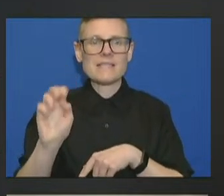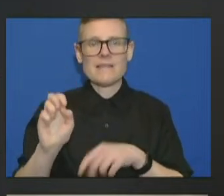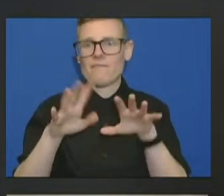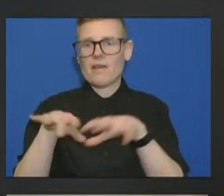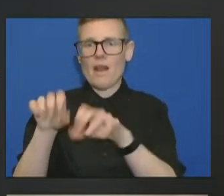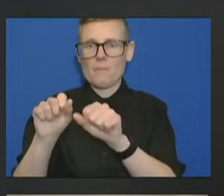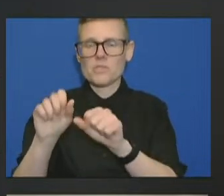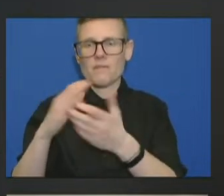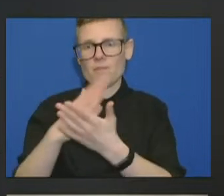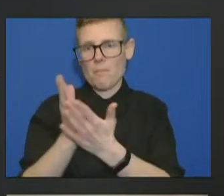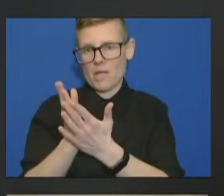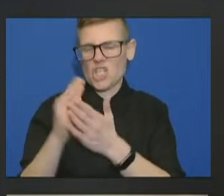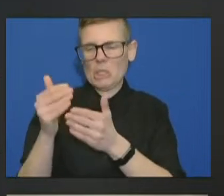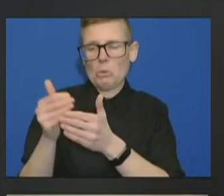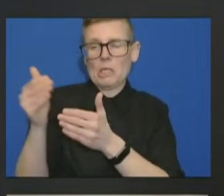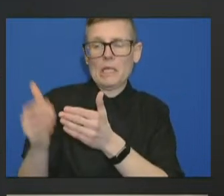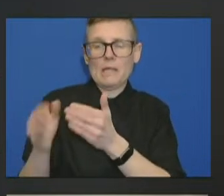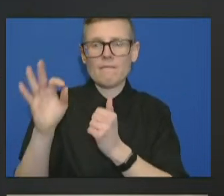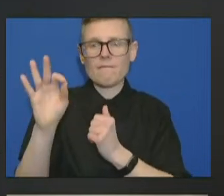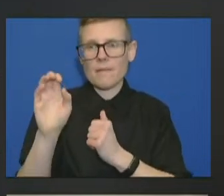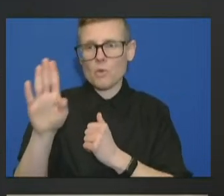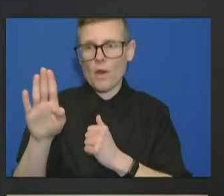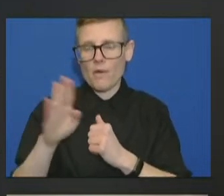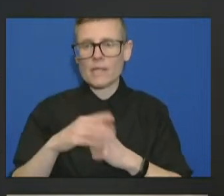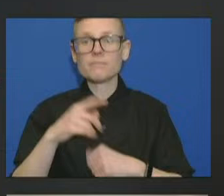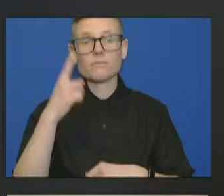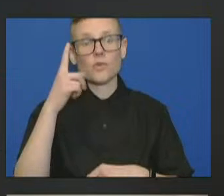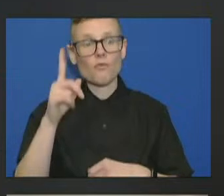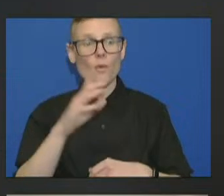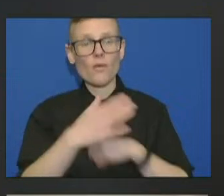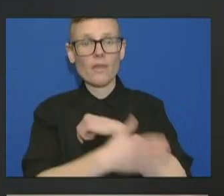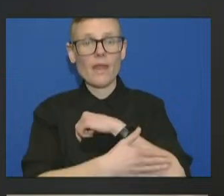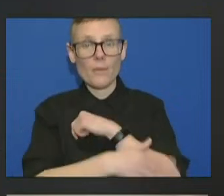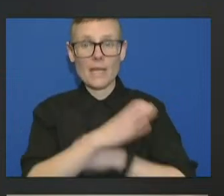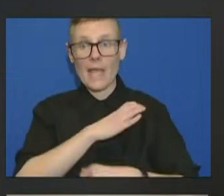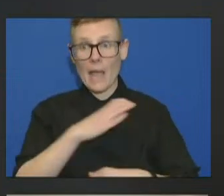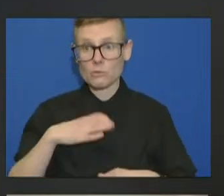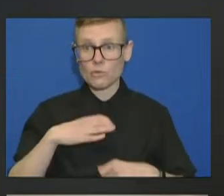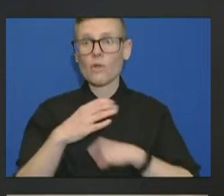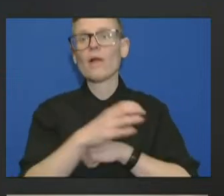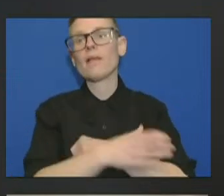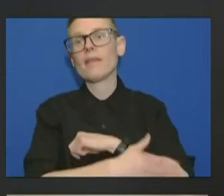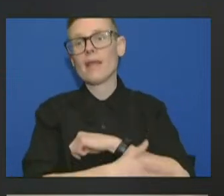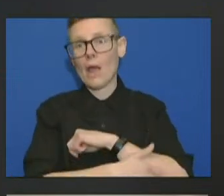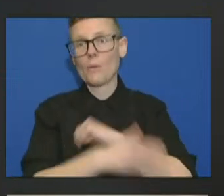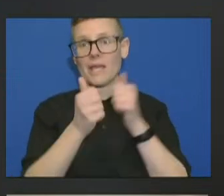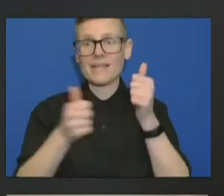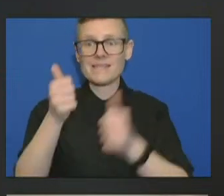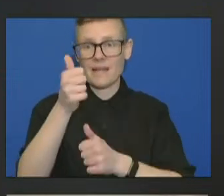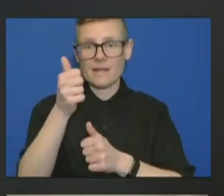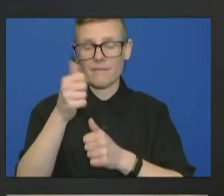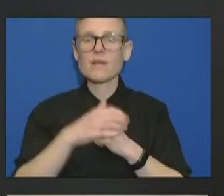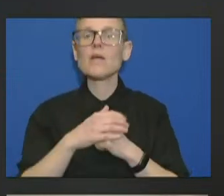tentative adoption. So the board tentatively adopts the budget by the end of February, and that's